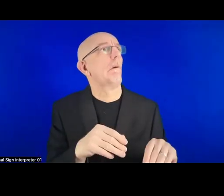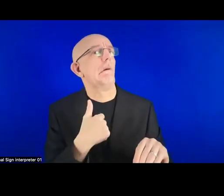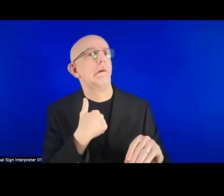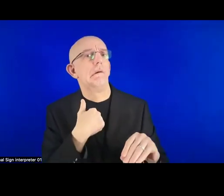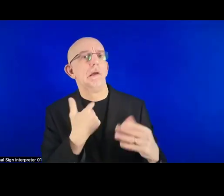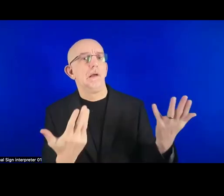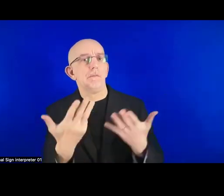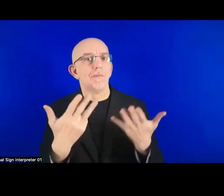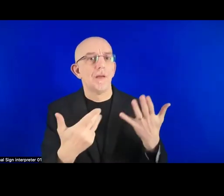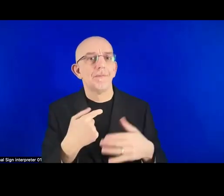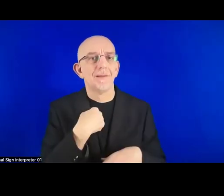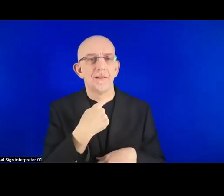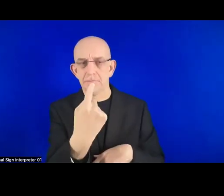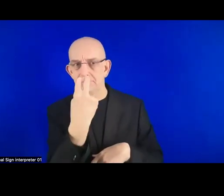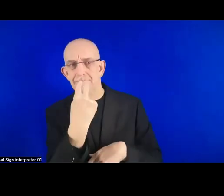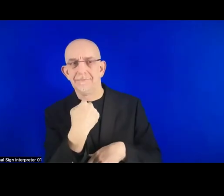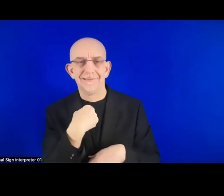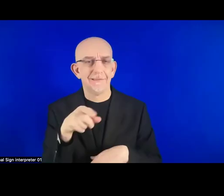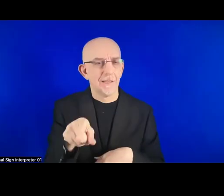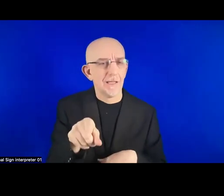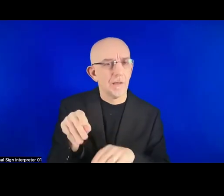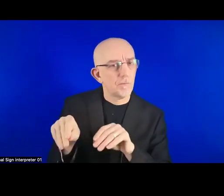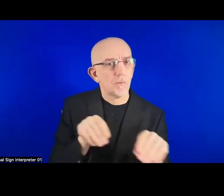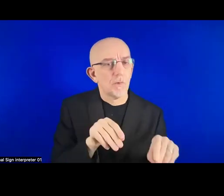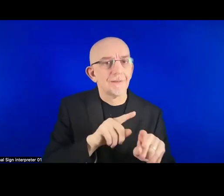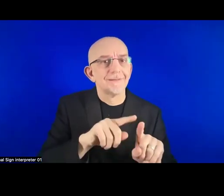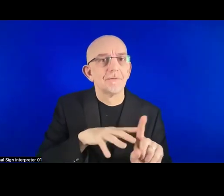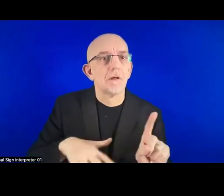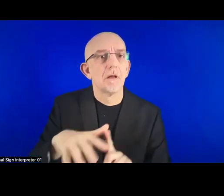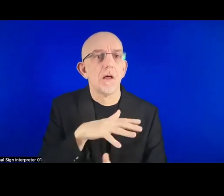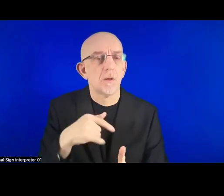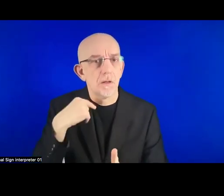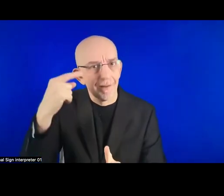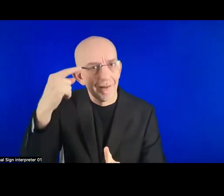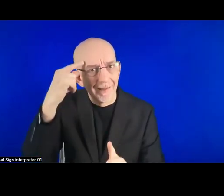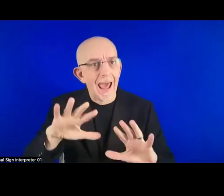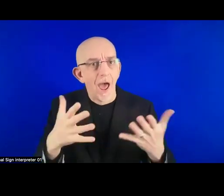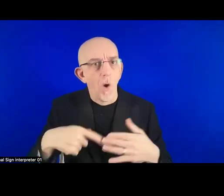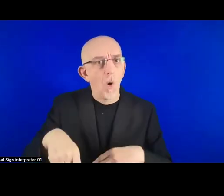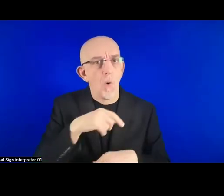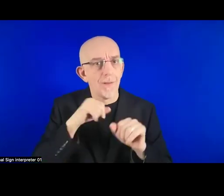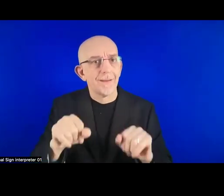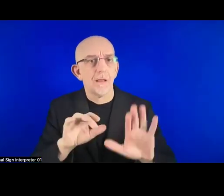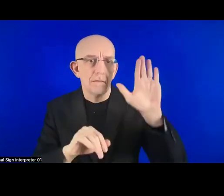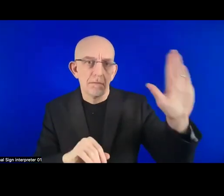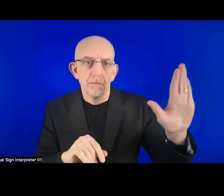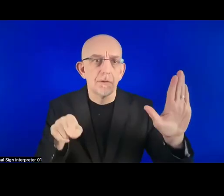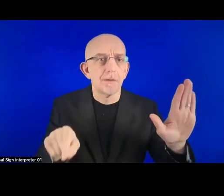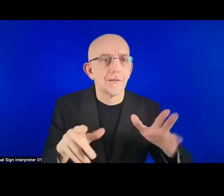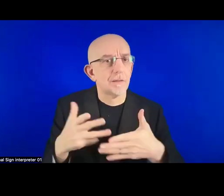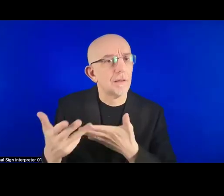justice and to a resurgence of far right politics and how those can be combated from